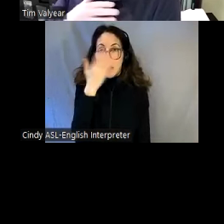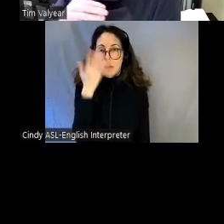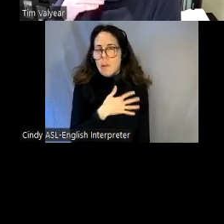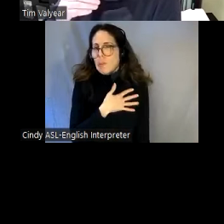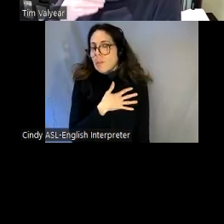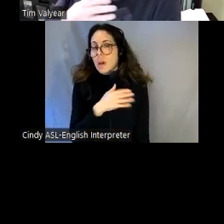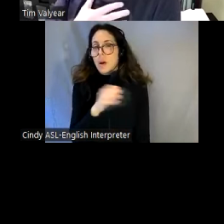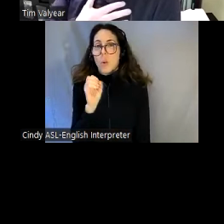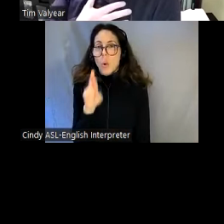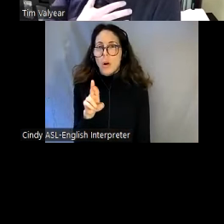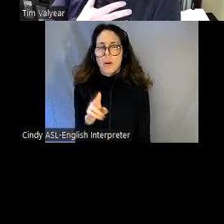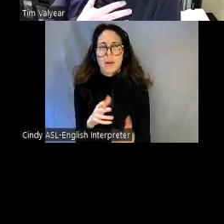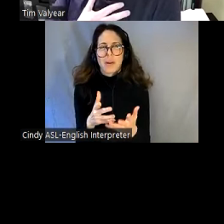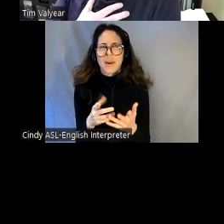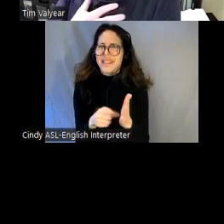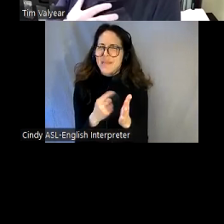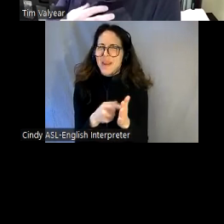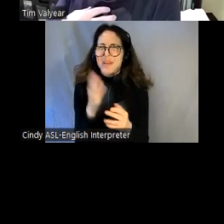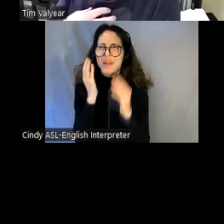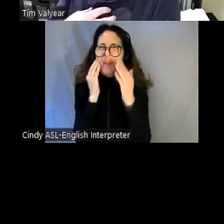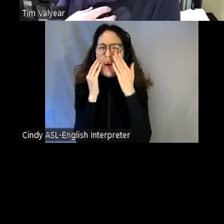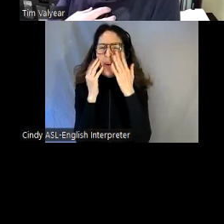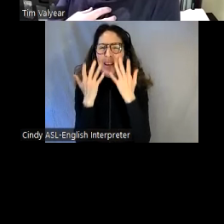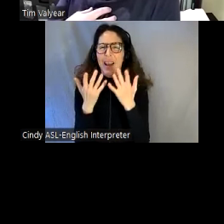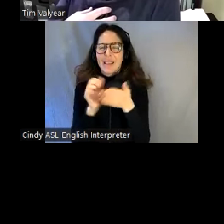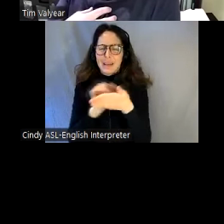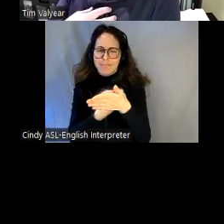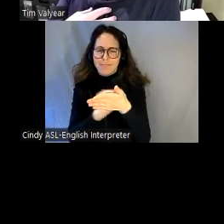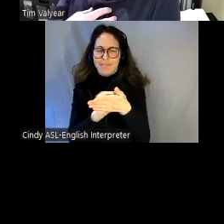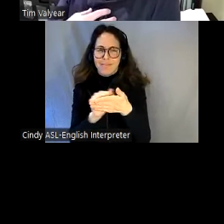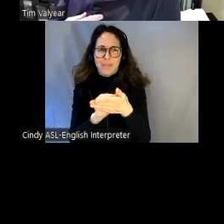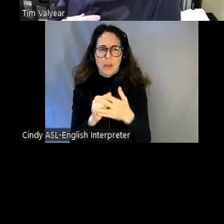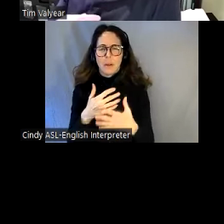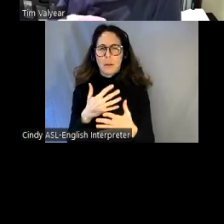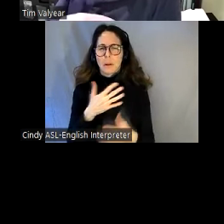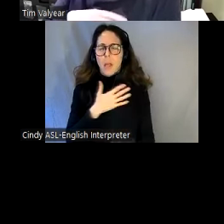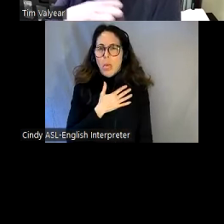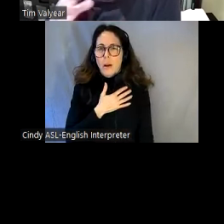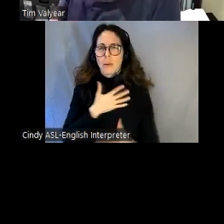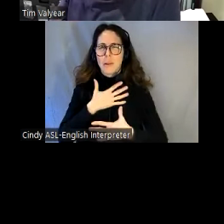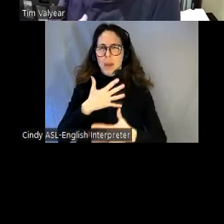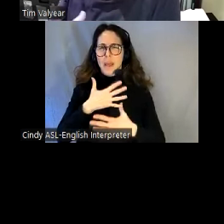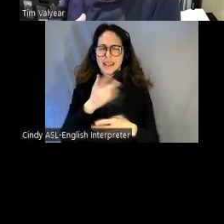of the people you're providing care for who have